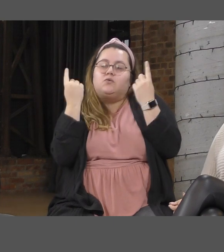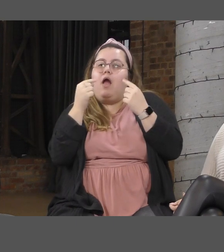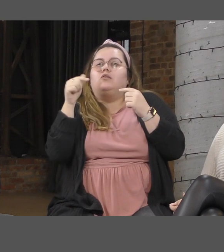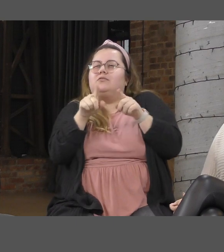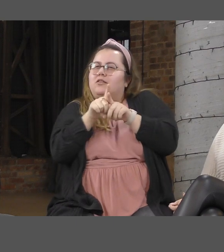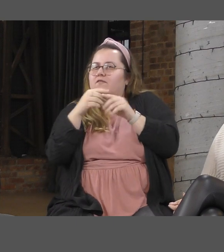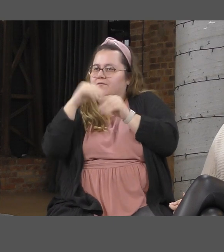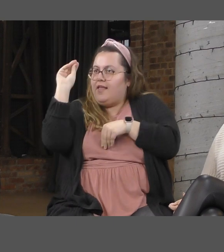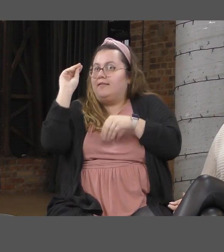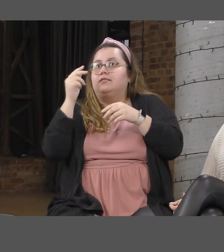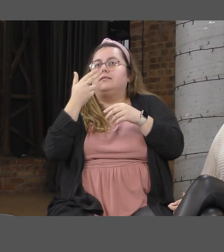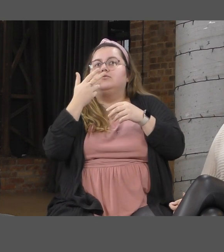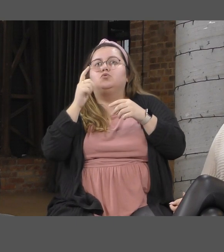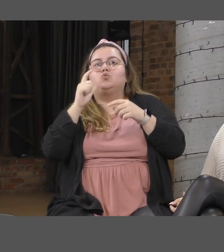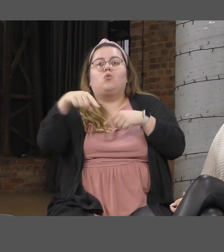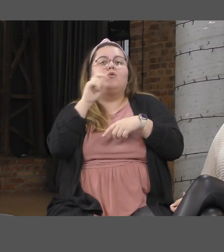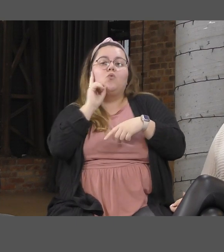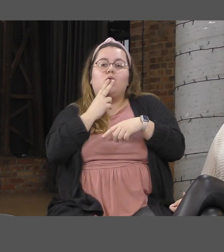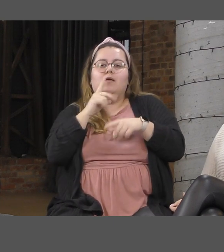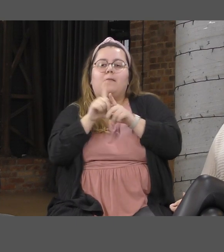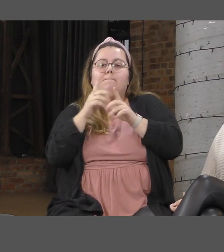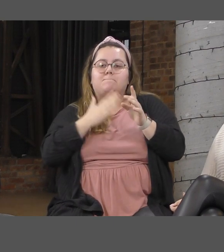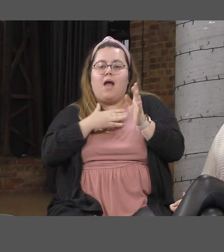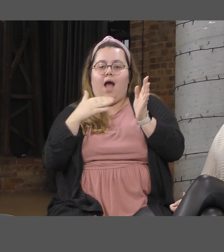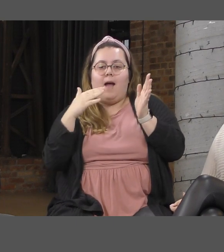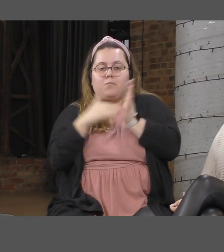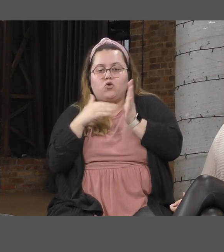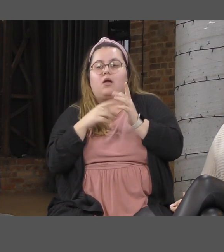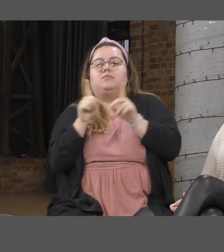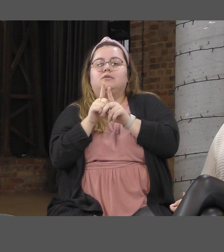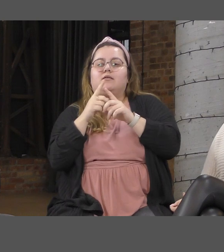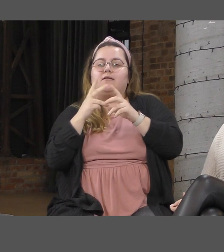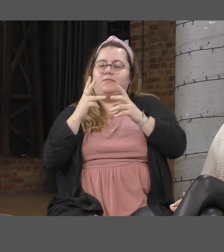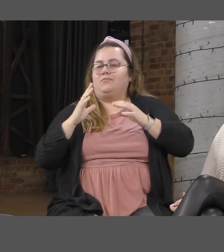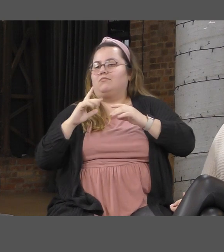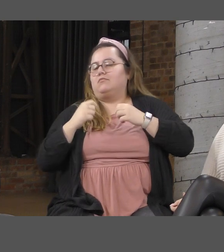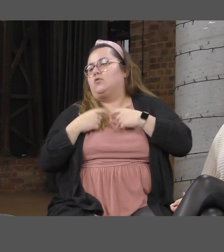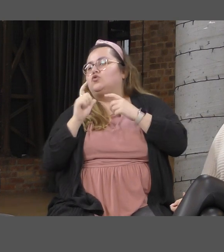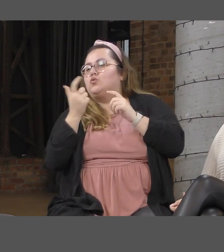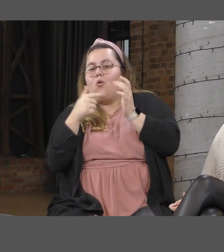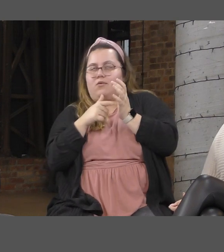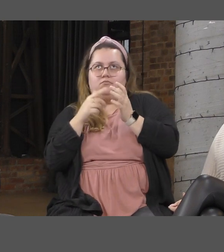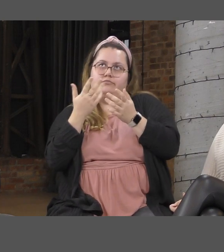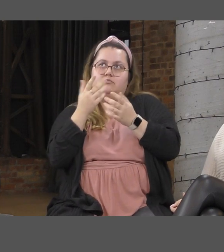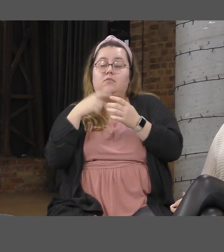For example, in these situations deaf people have some needs of their own.